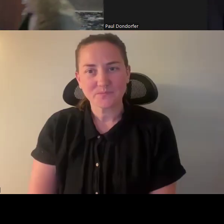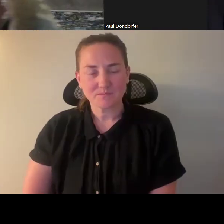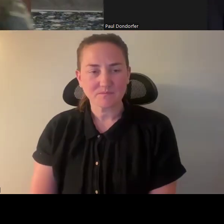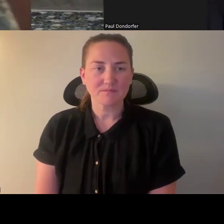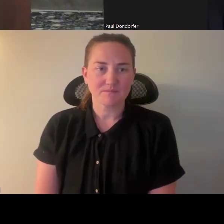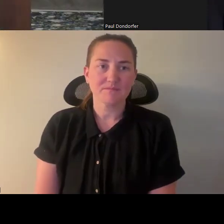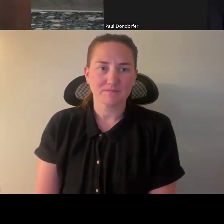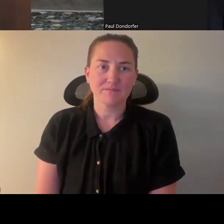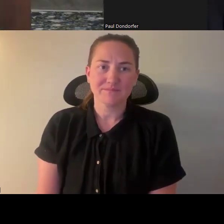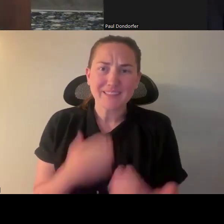Thank you so much